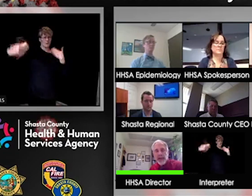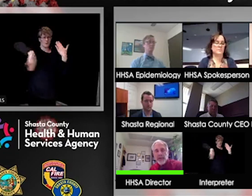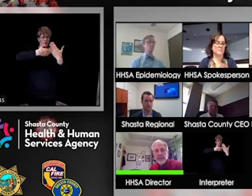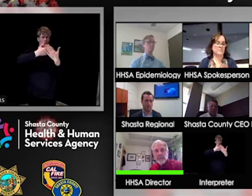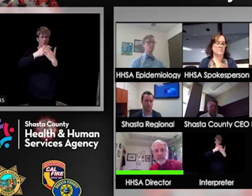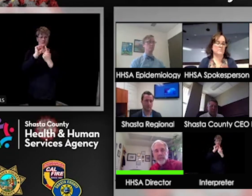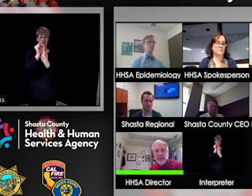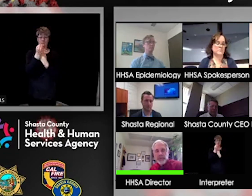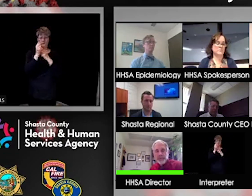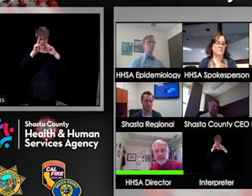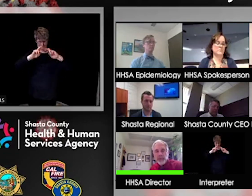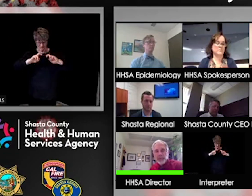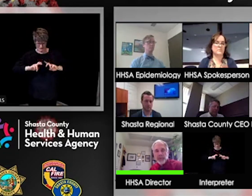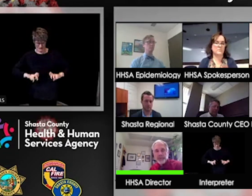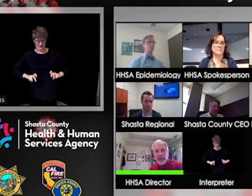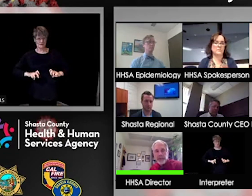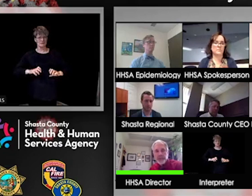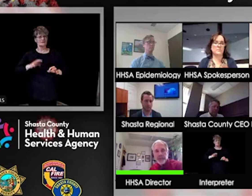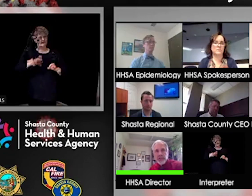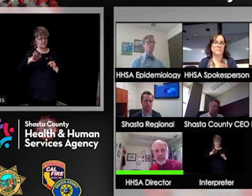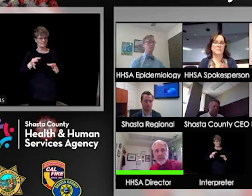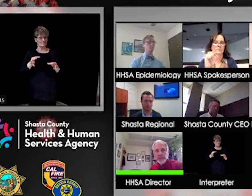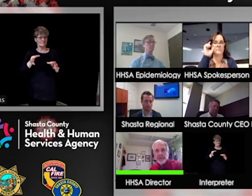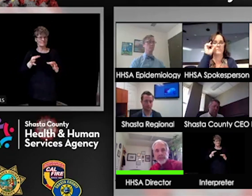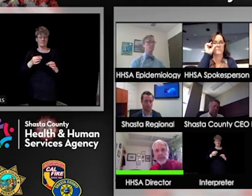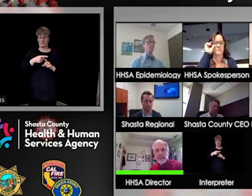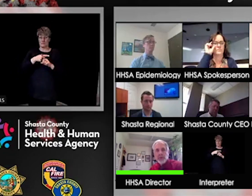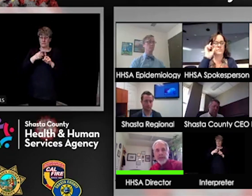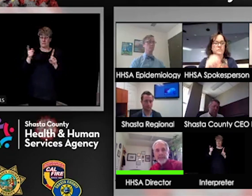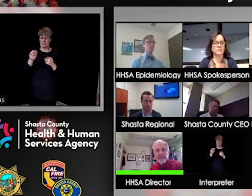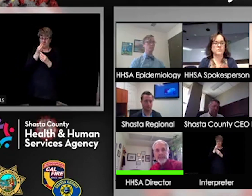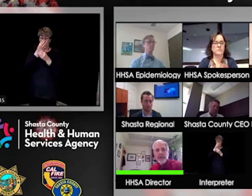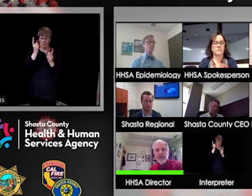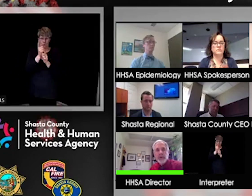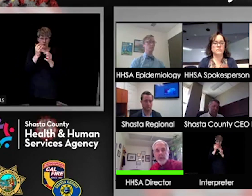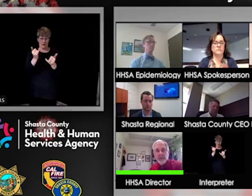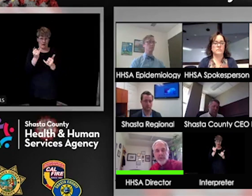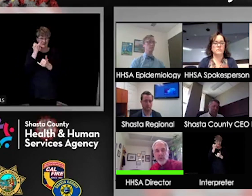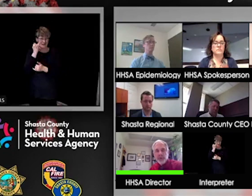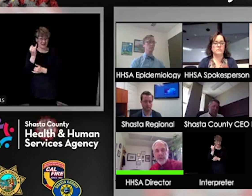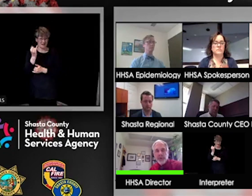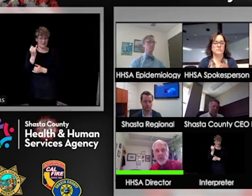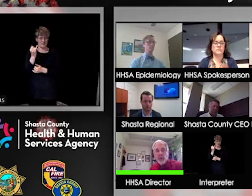doing now this situation will change and we will start seeing more cases. We're very fortunate